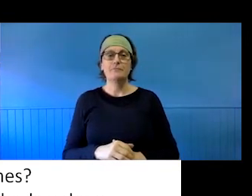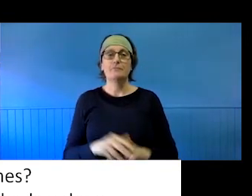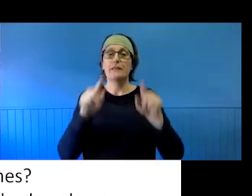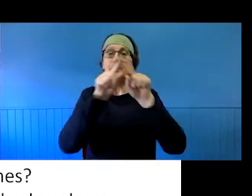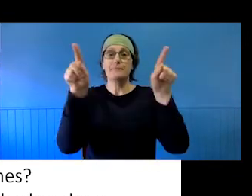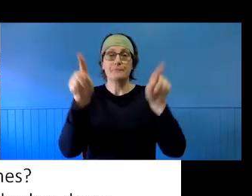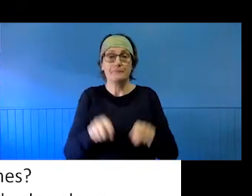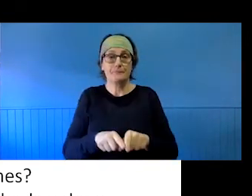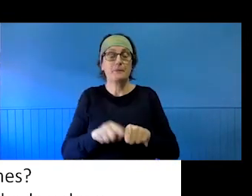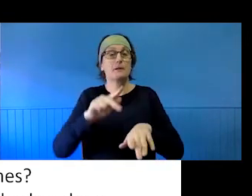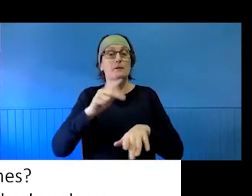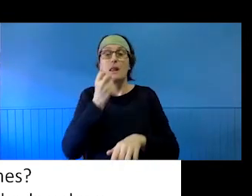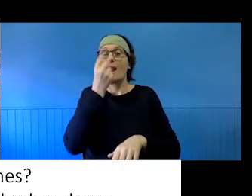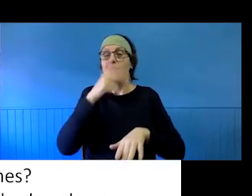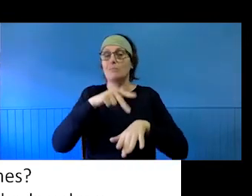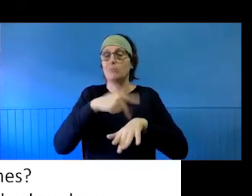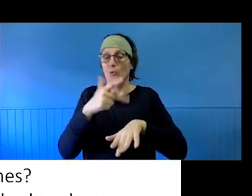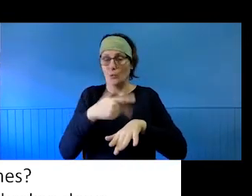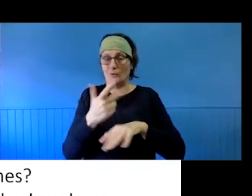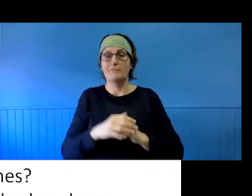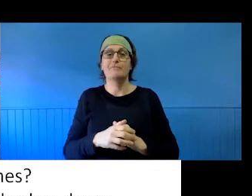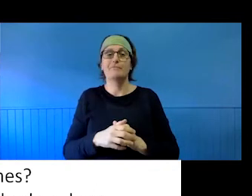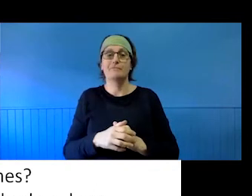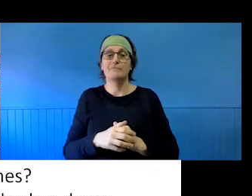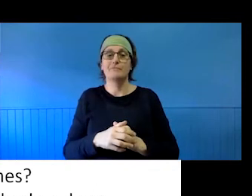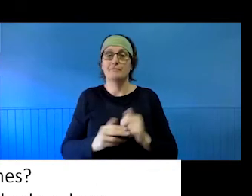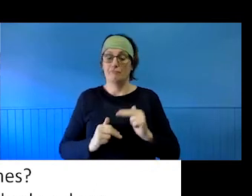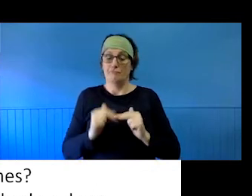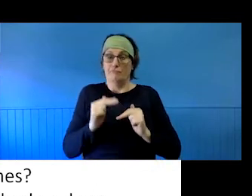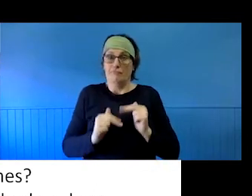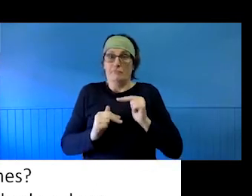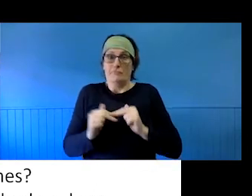again I was seeding in those scaffold ideas, talking about the